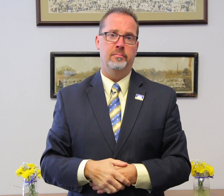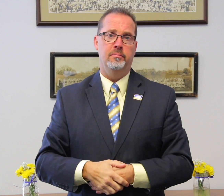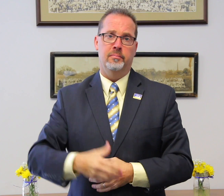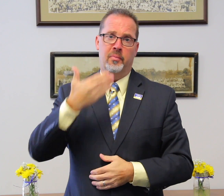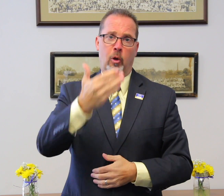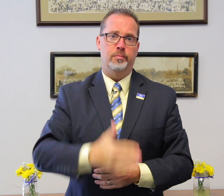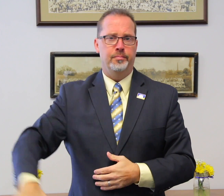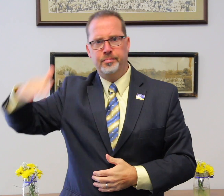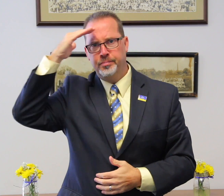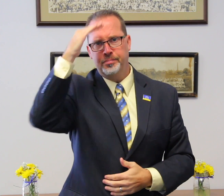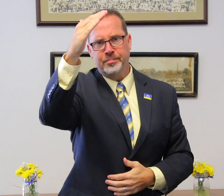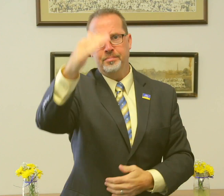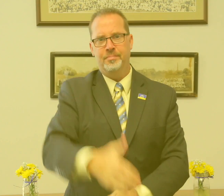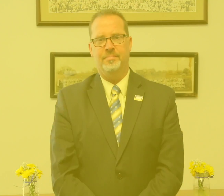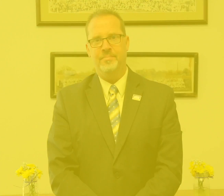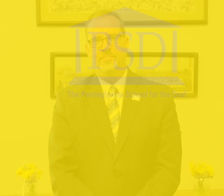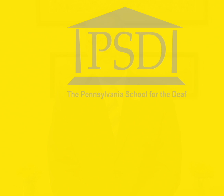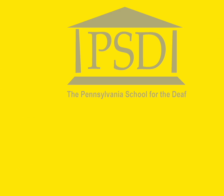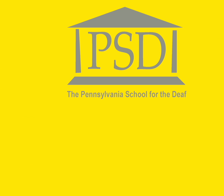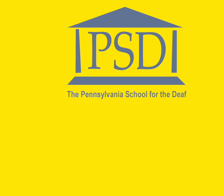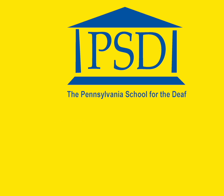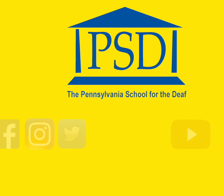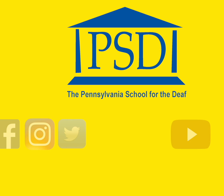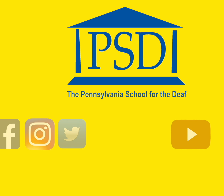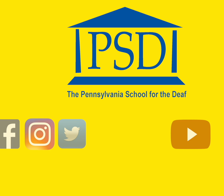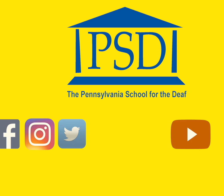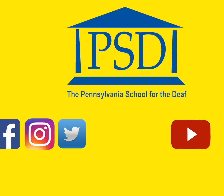Thanks so much for this month and take care.